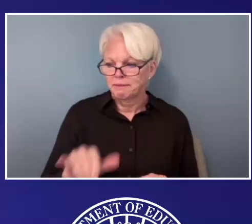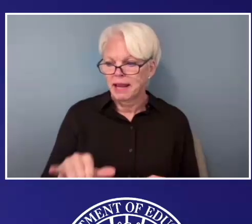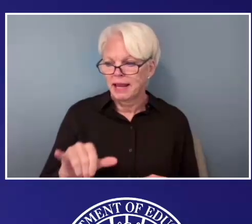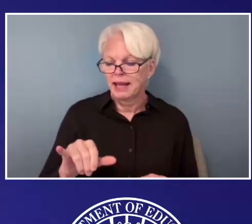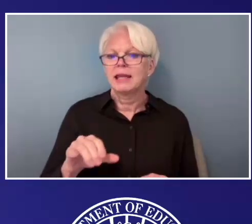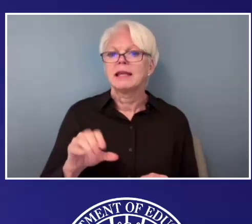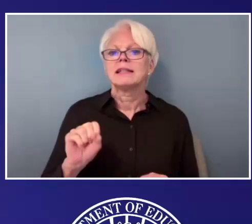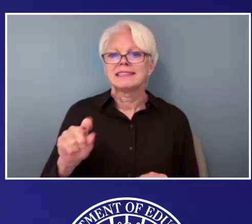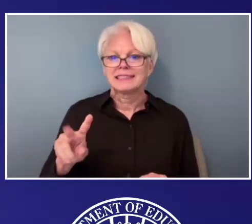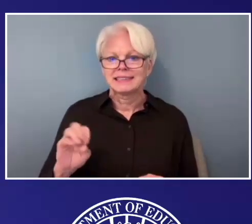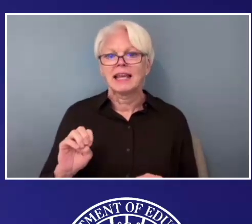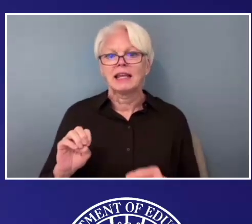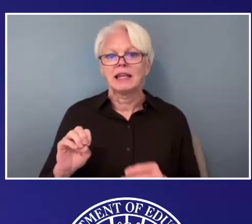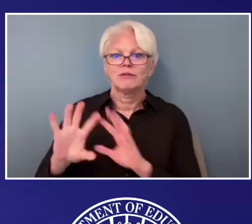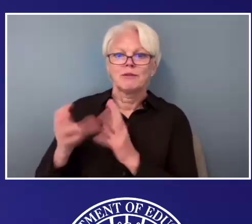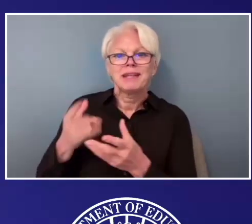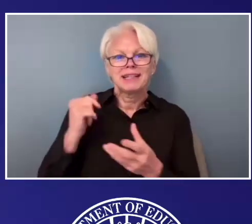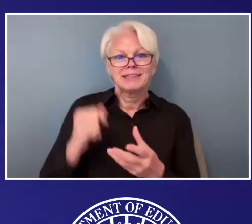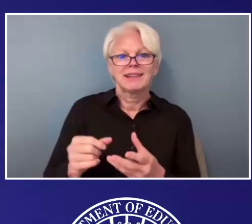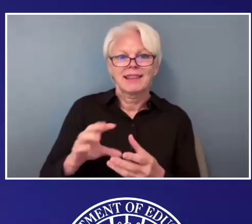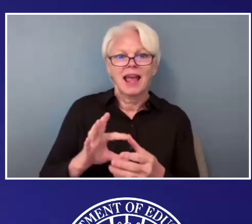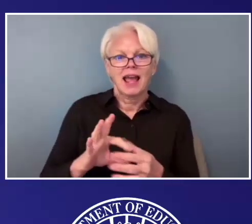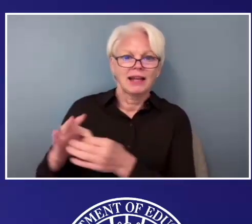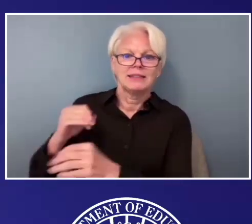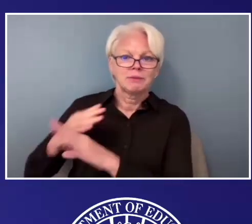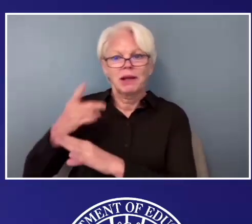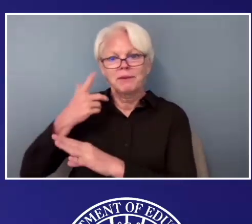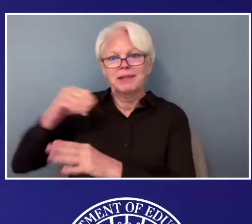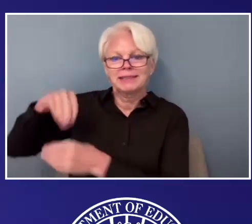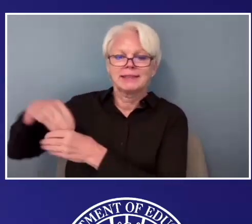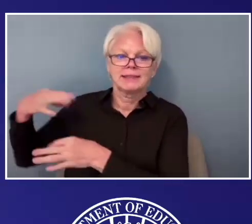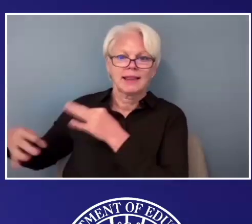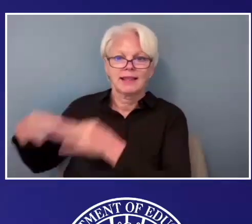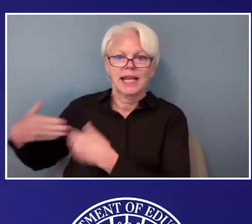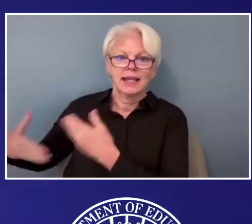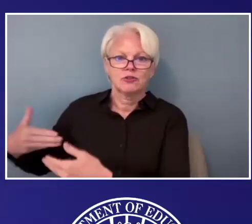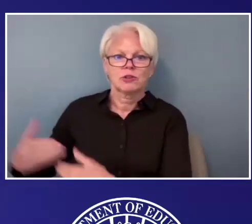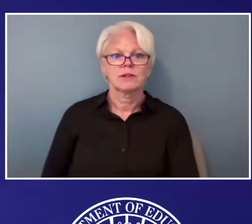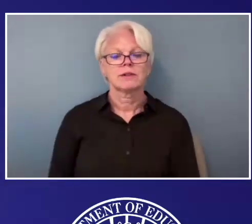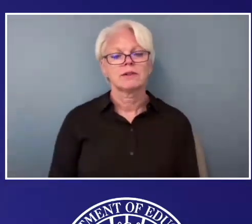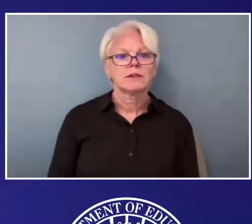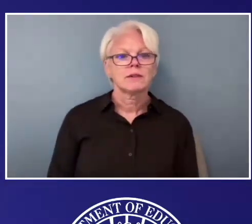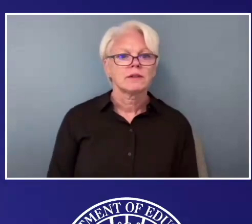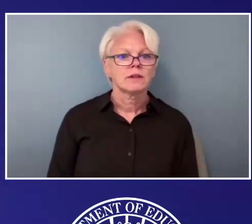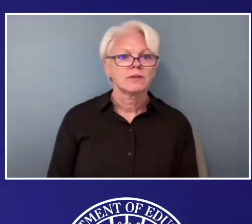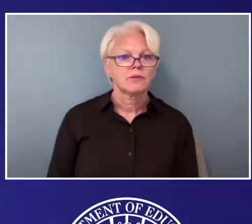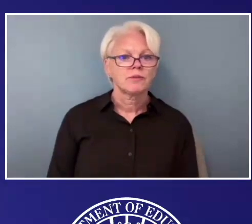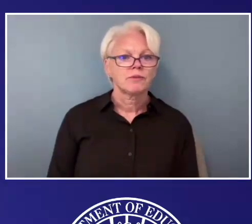litigation. And temporary PSLF,